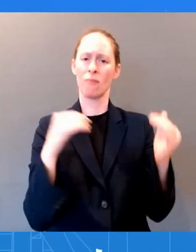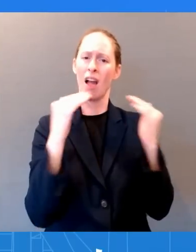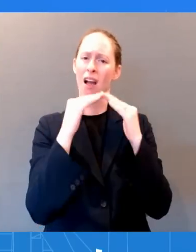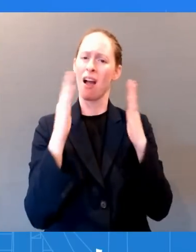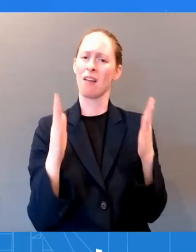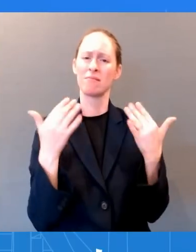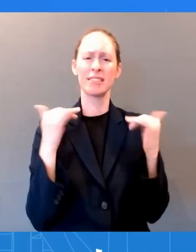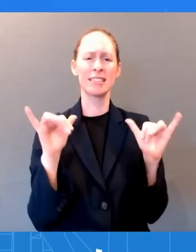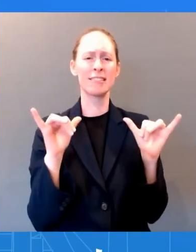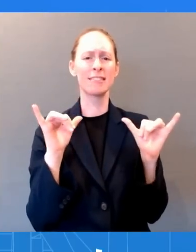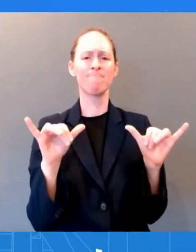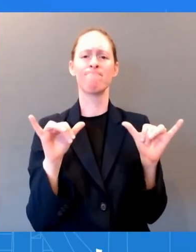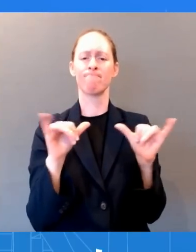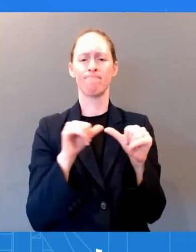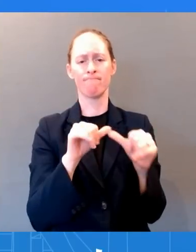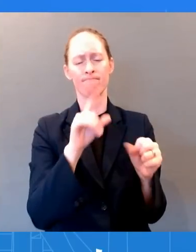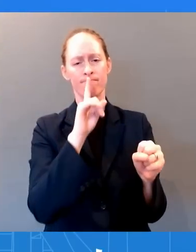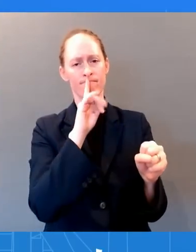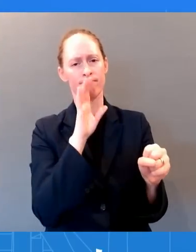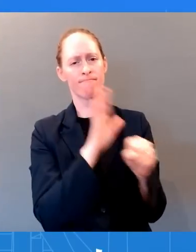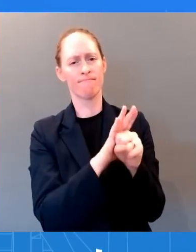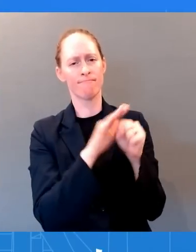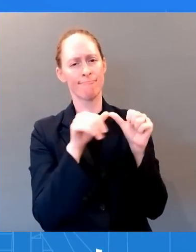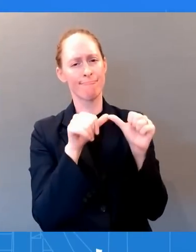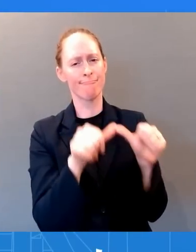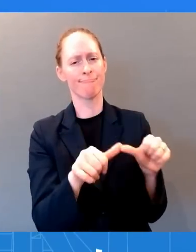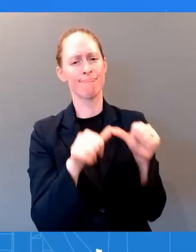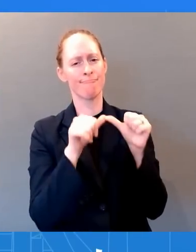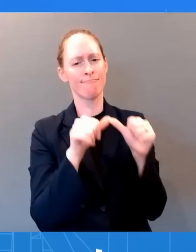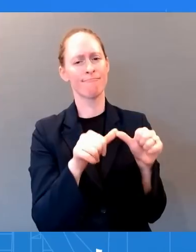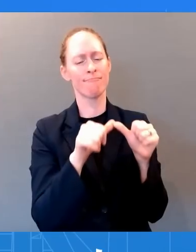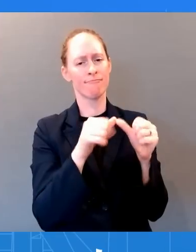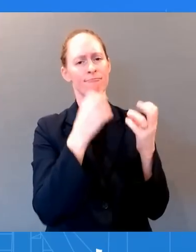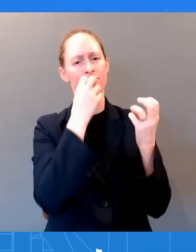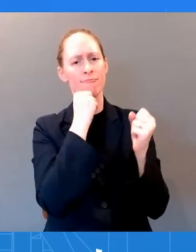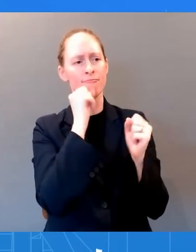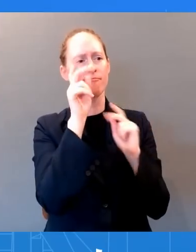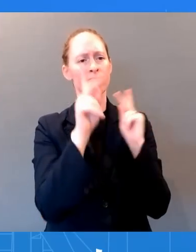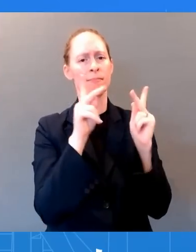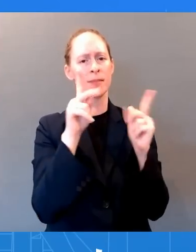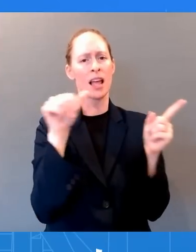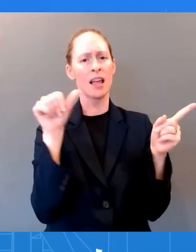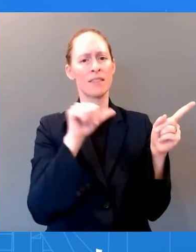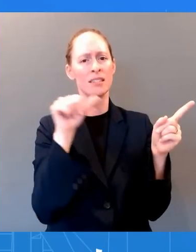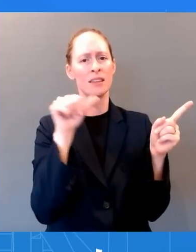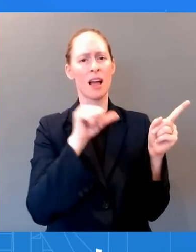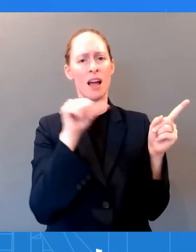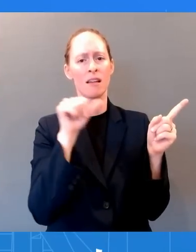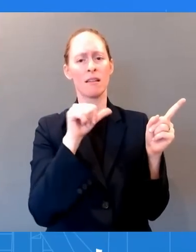with the United States over the past two decades. And so that is a commitment that we have made.